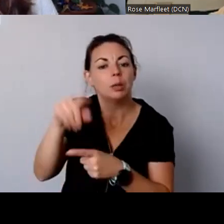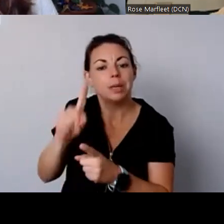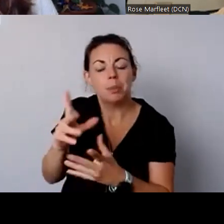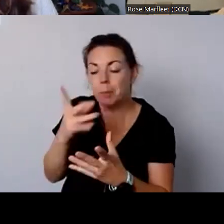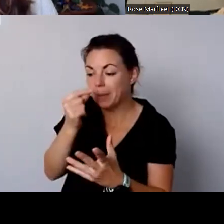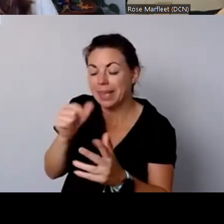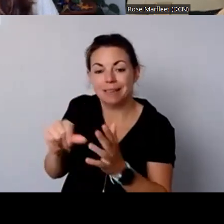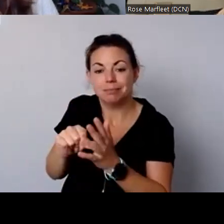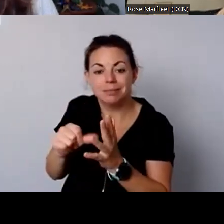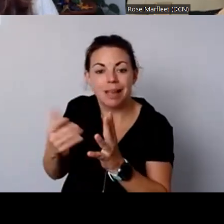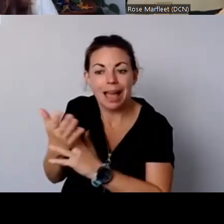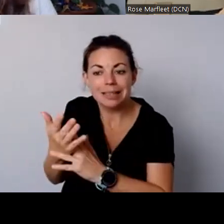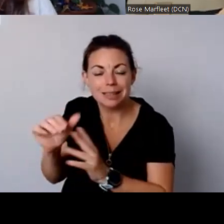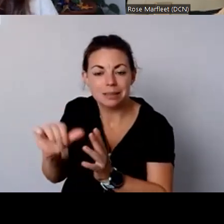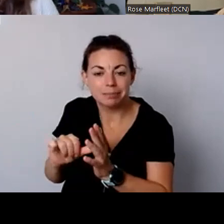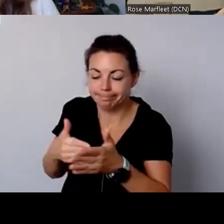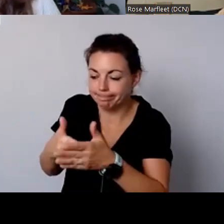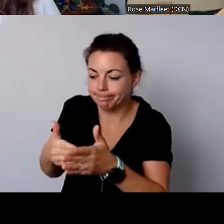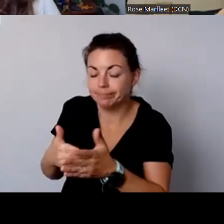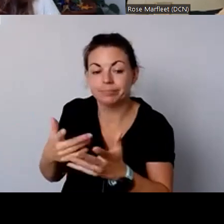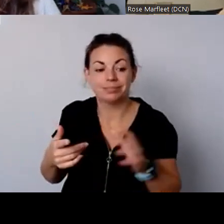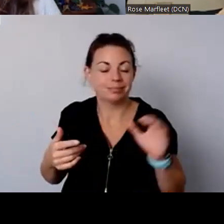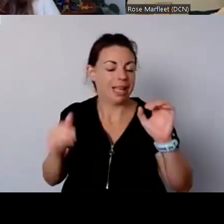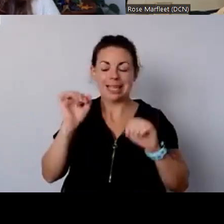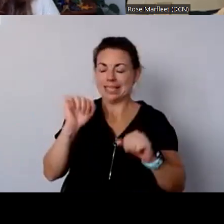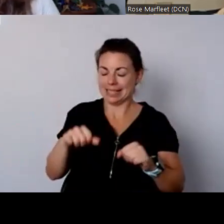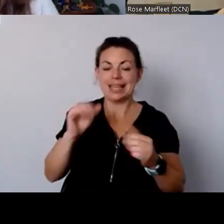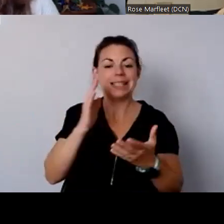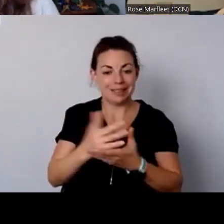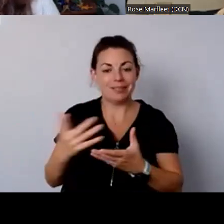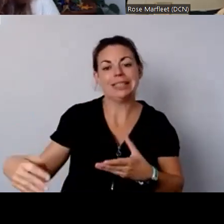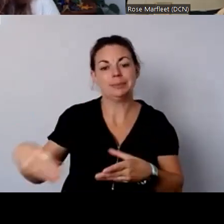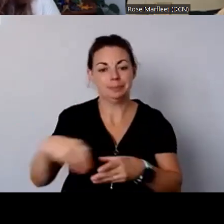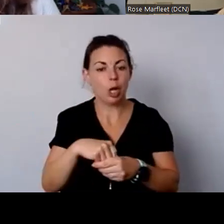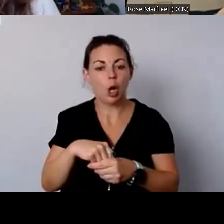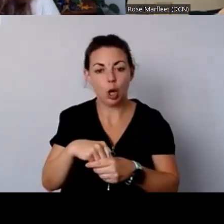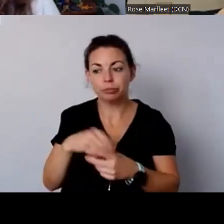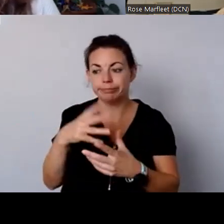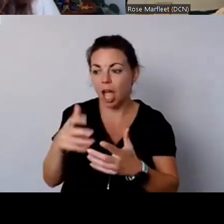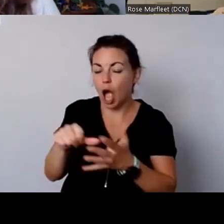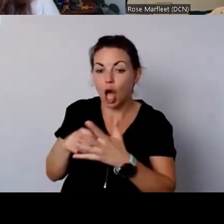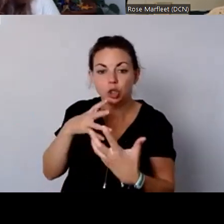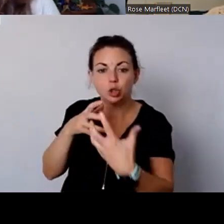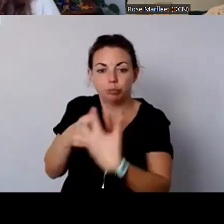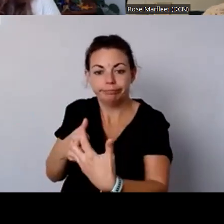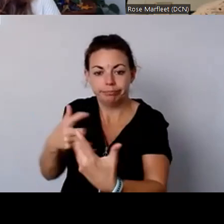I'll take that one, if that's okay. Yes, it absolutely can. If you look back at some of the shortlist entries,